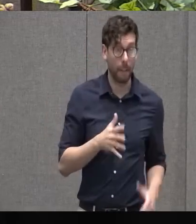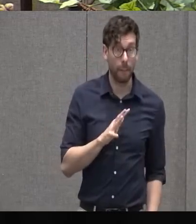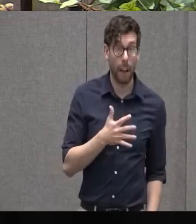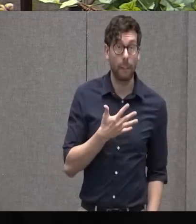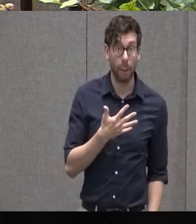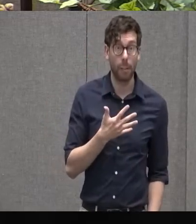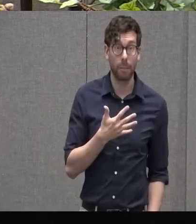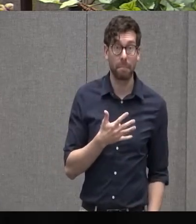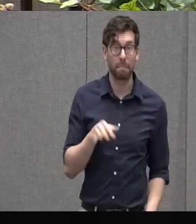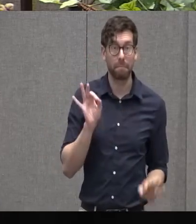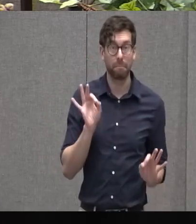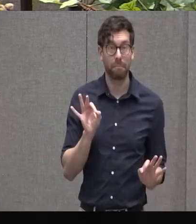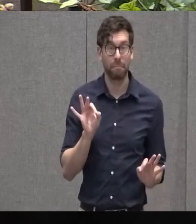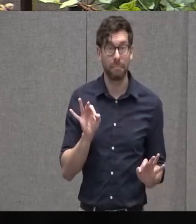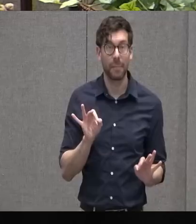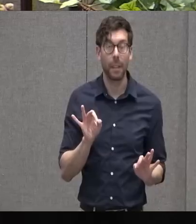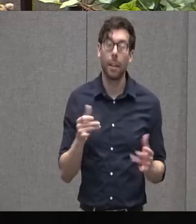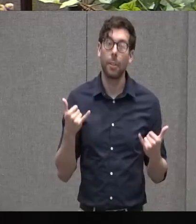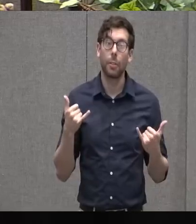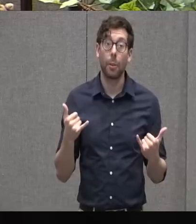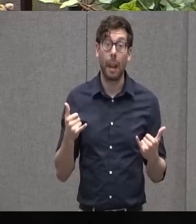I have now spent all of my money.